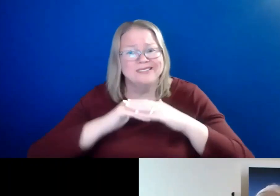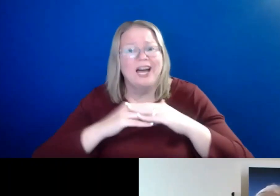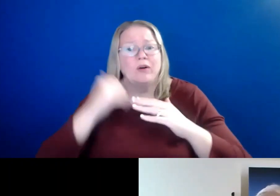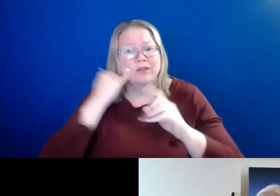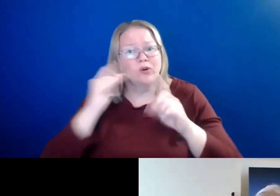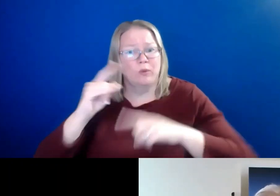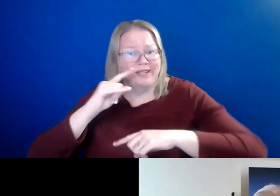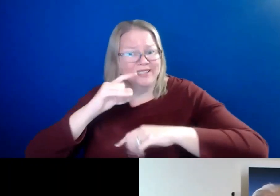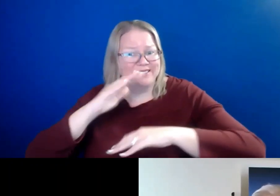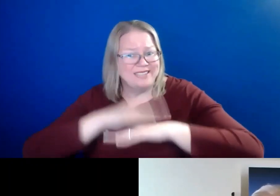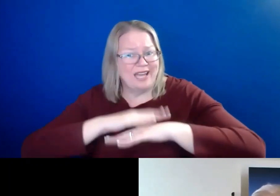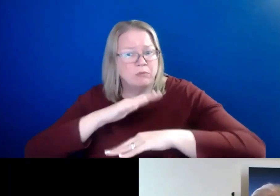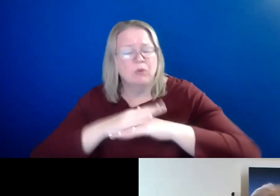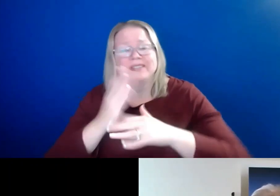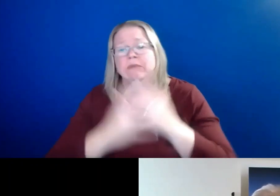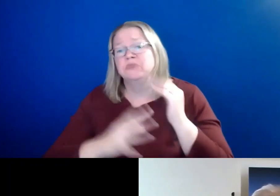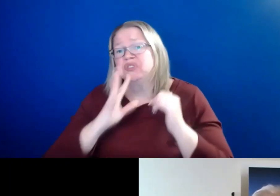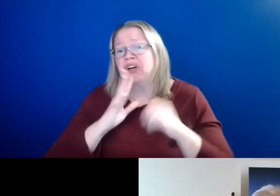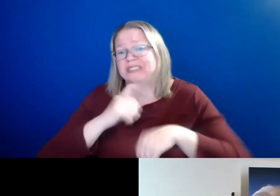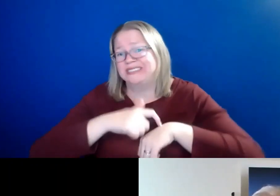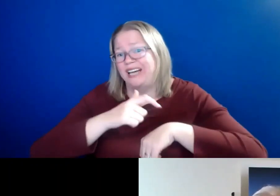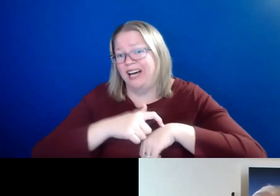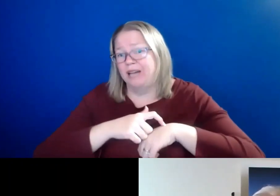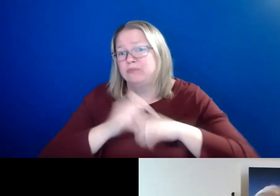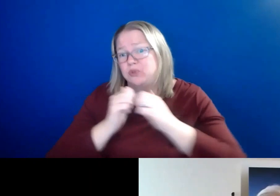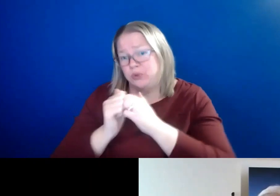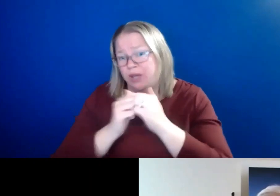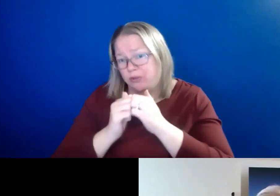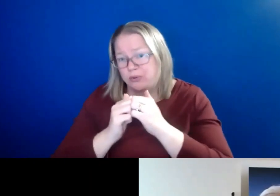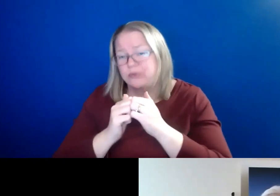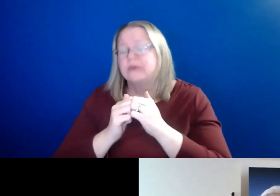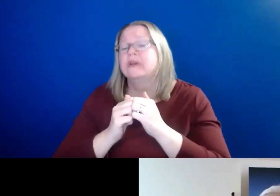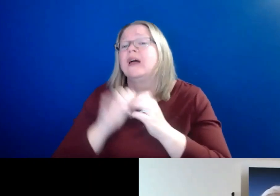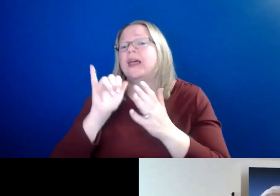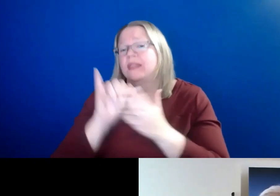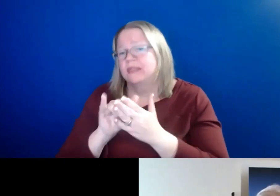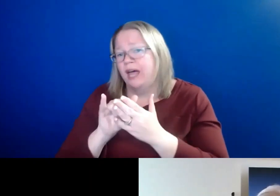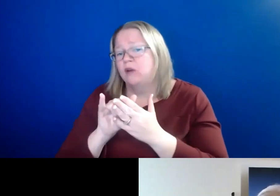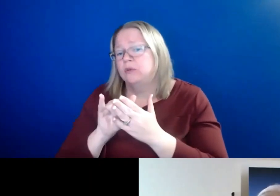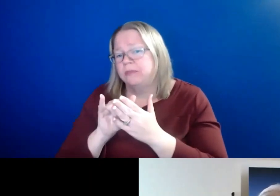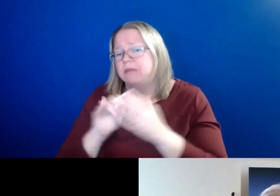taking some of talk time together then that 12:59:48 would probably in the neighborhood of